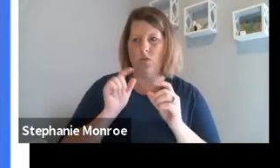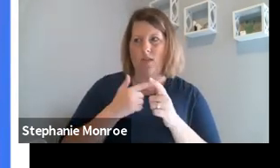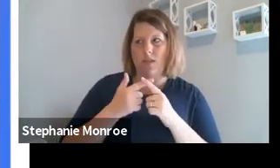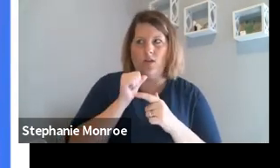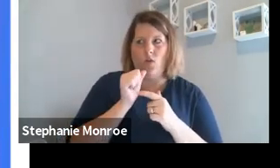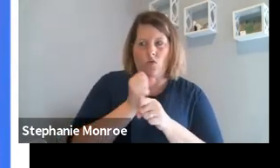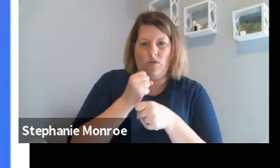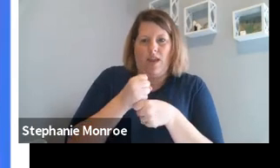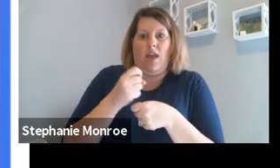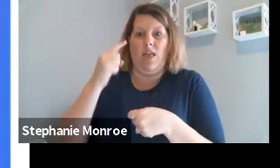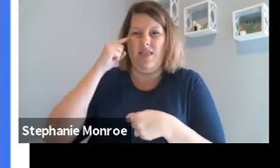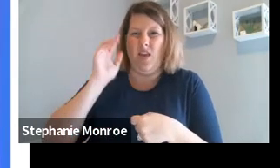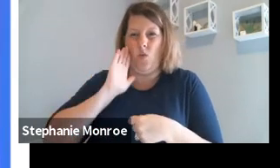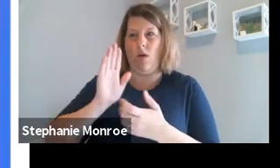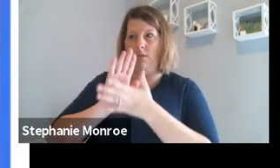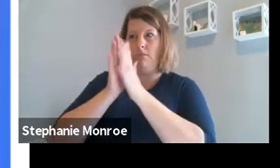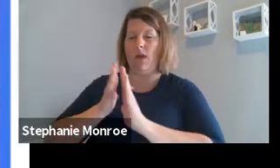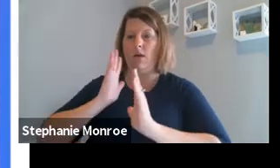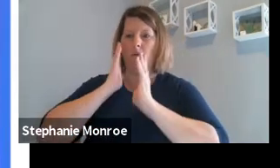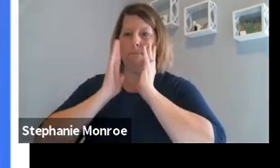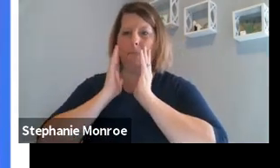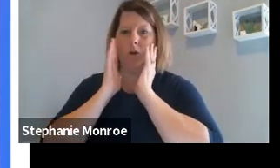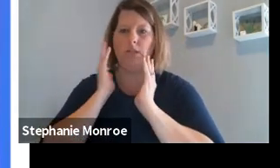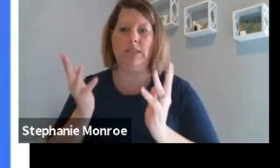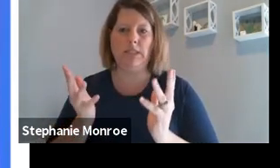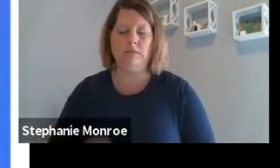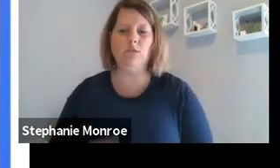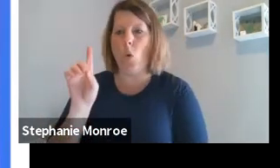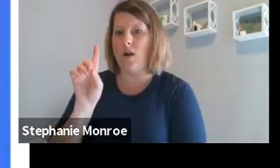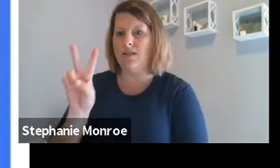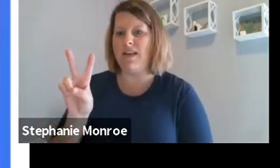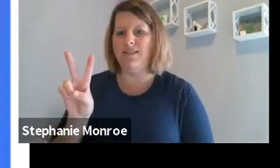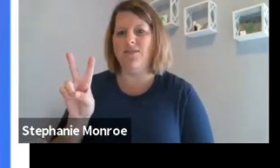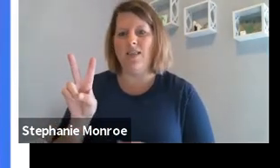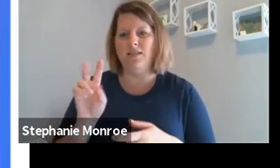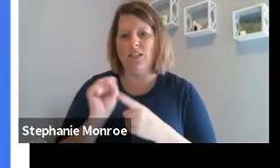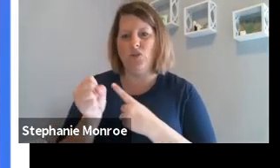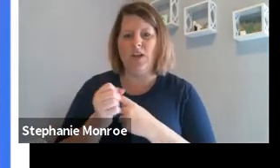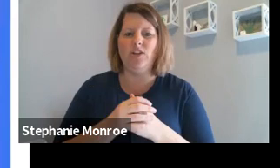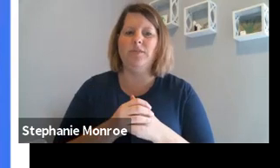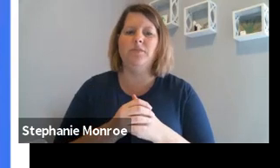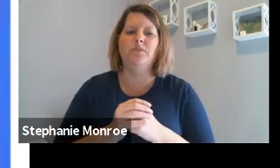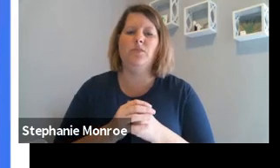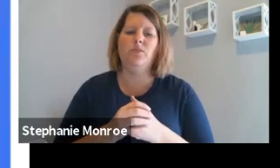what they think it's a creative domestic violence situation. It is really never enough for some of these individuals,